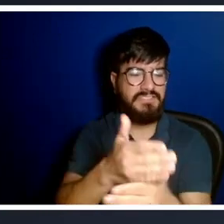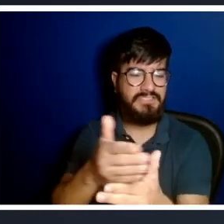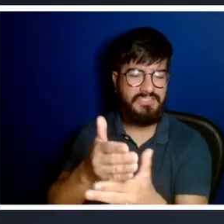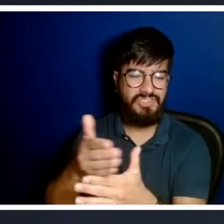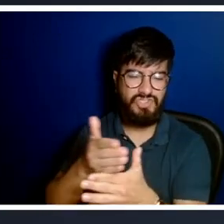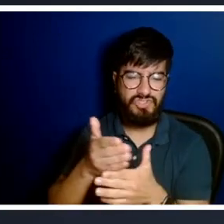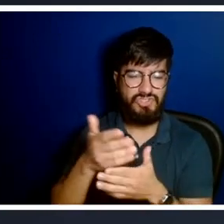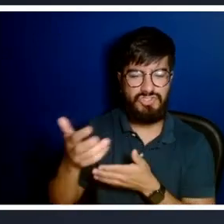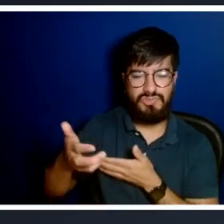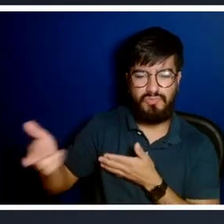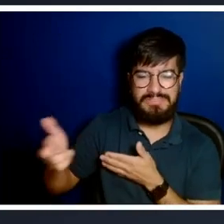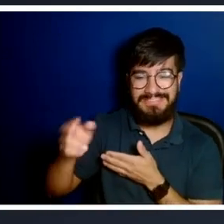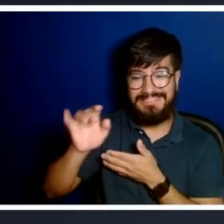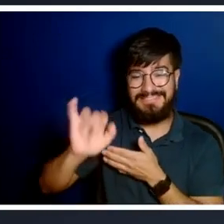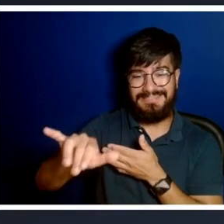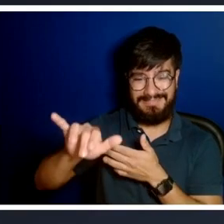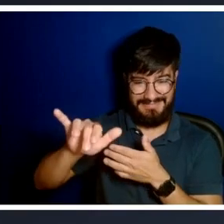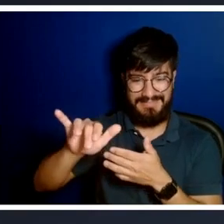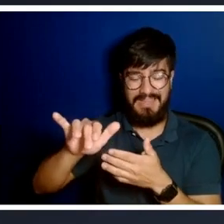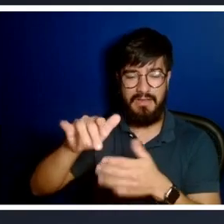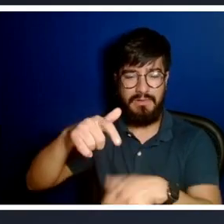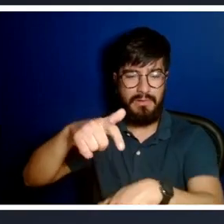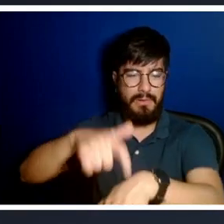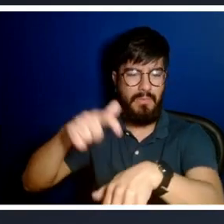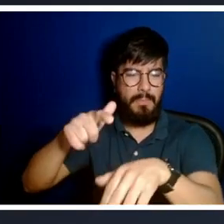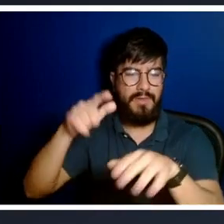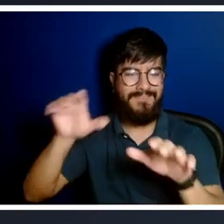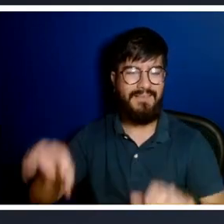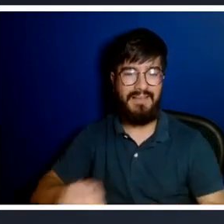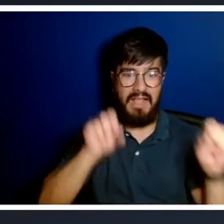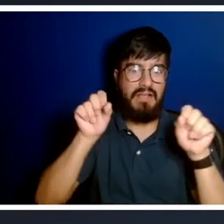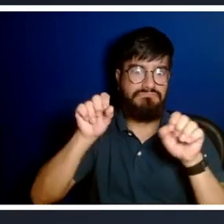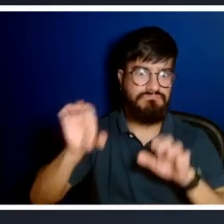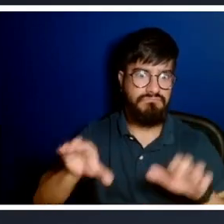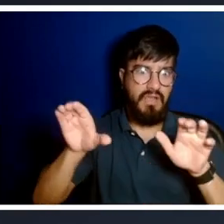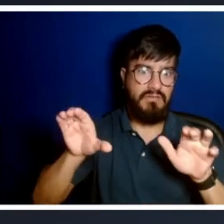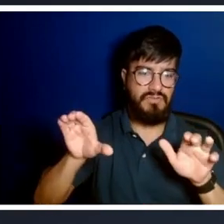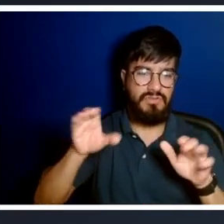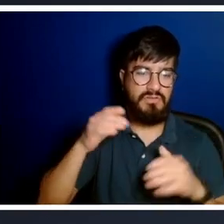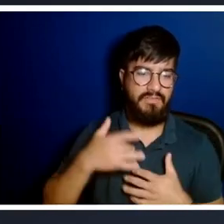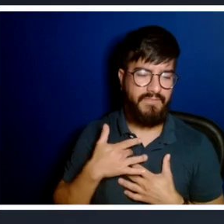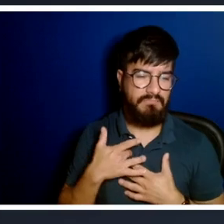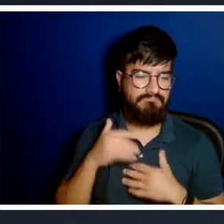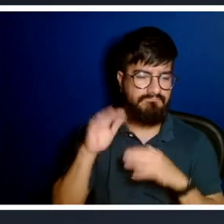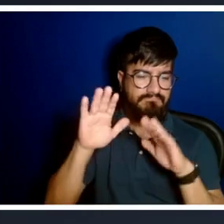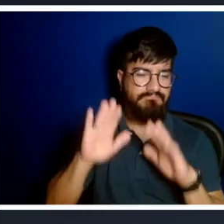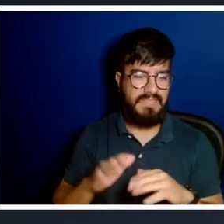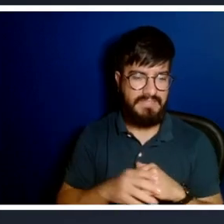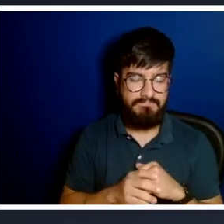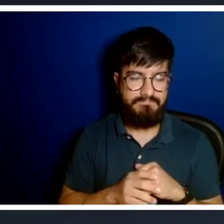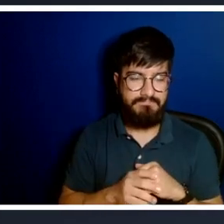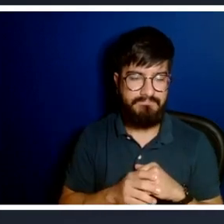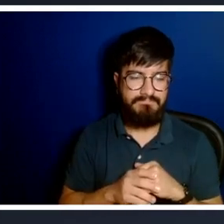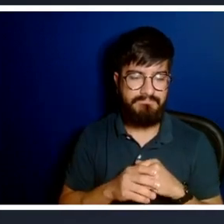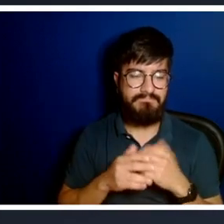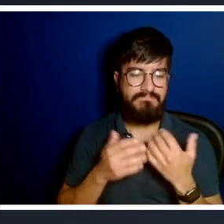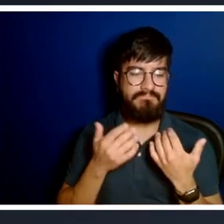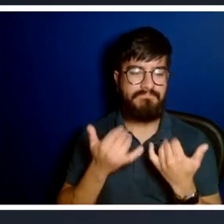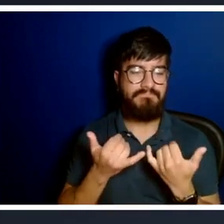action and that inspiration, at least for me, feels like a really good place to be. And so, I'd love it if we could just pull up our last slide again with all of our